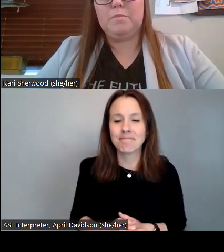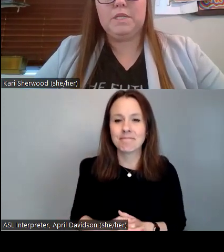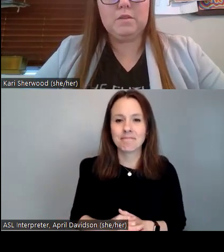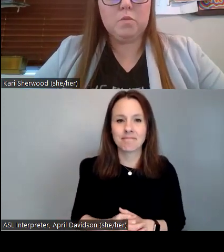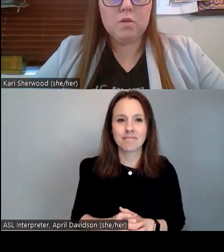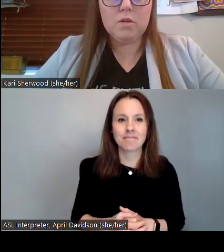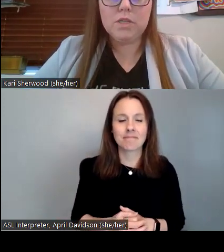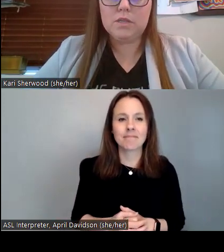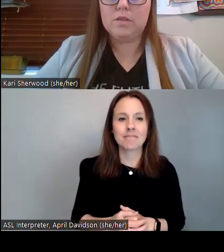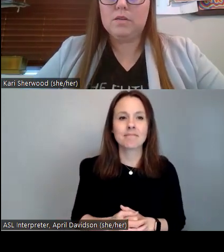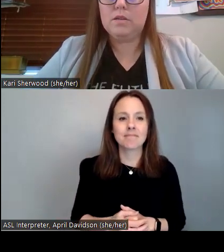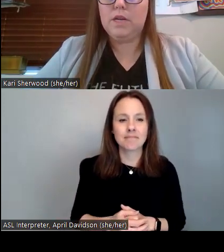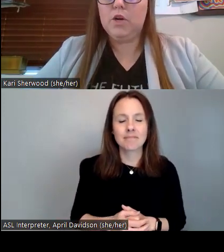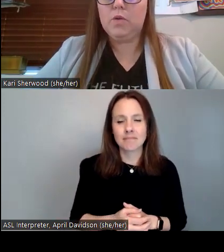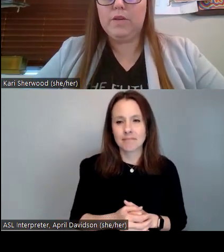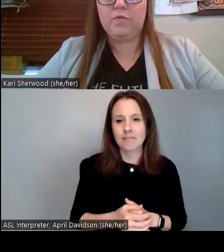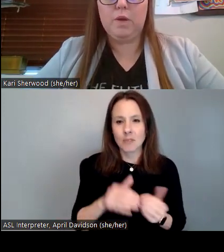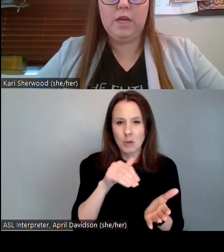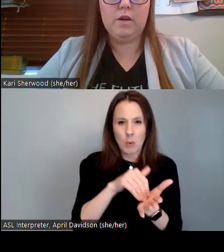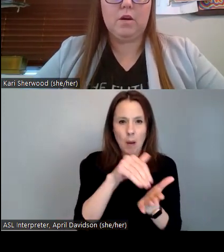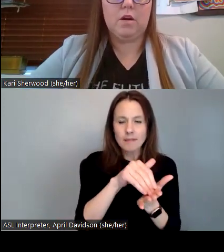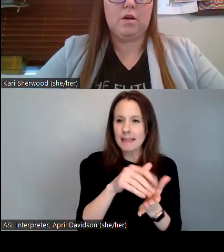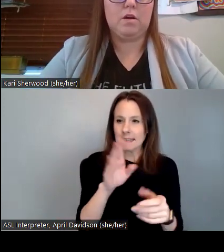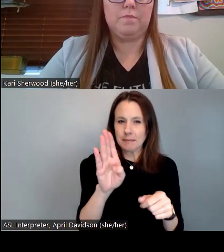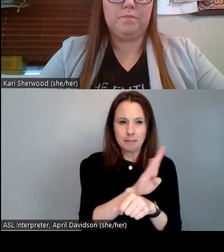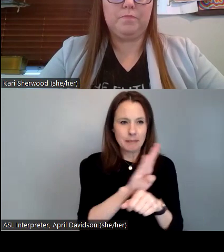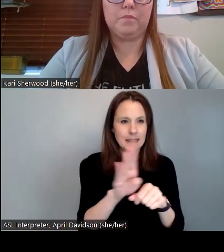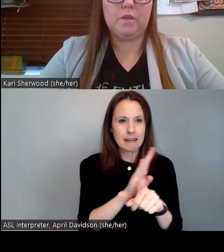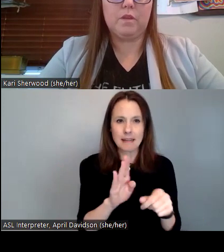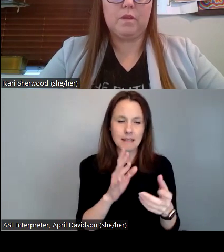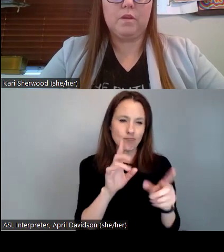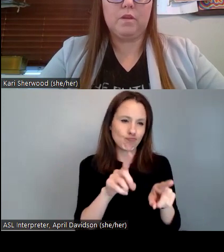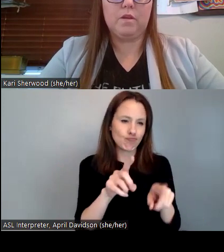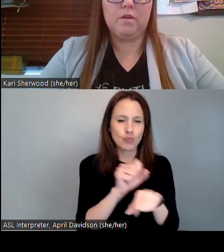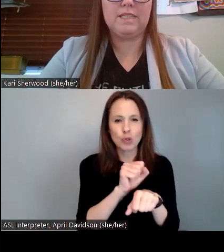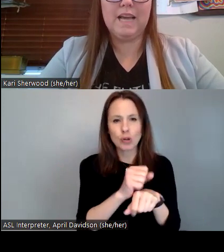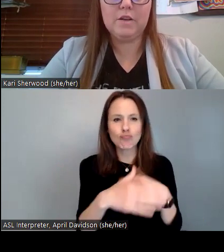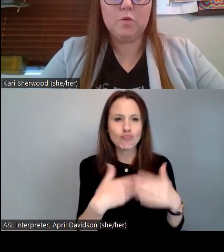the business world, you know, if we are set in our